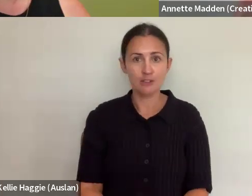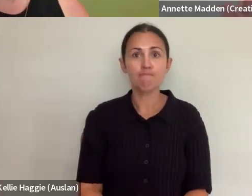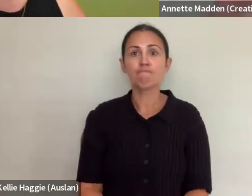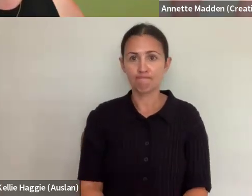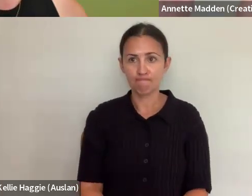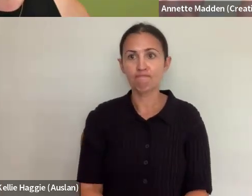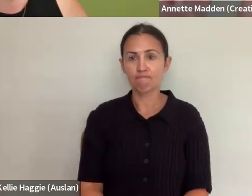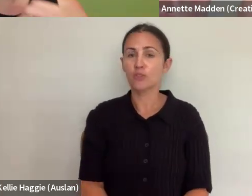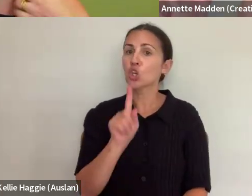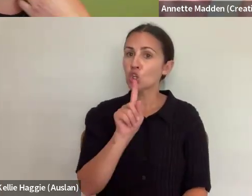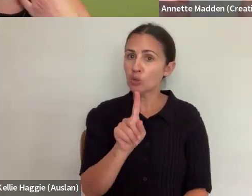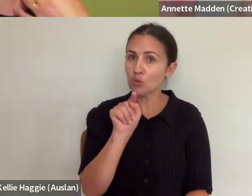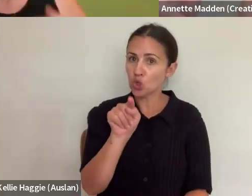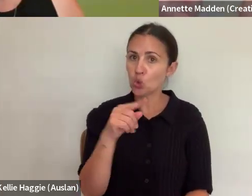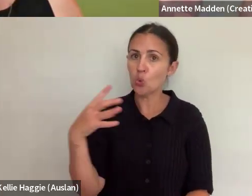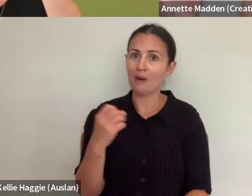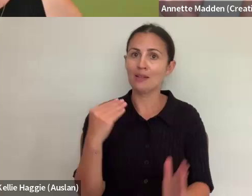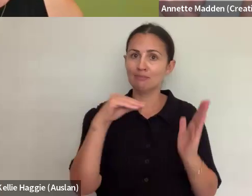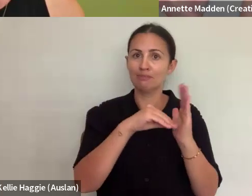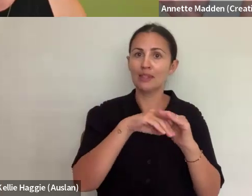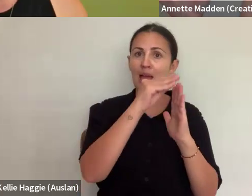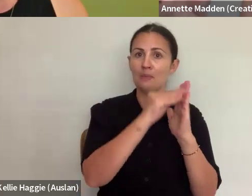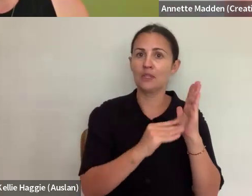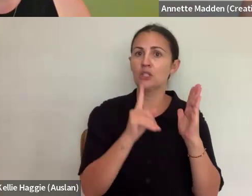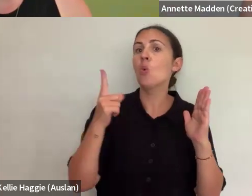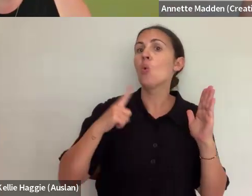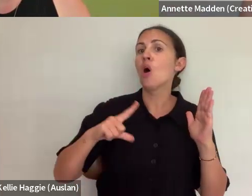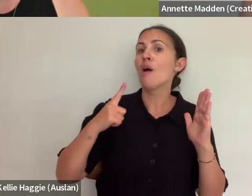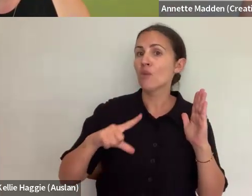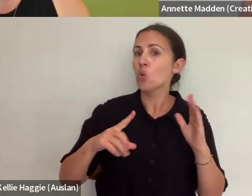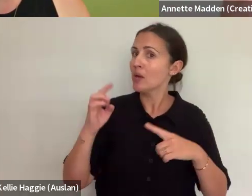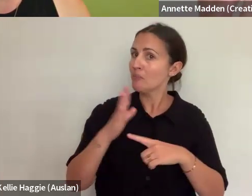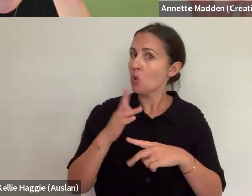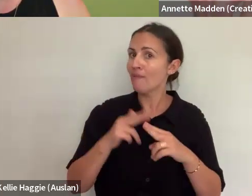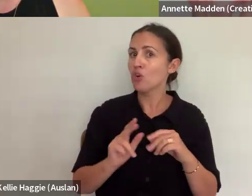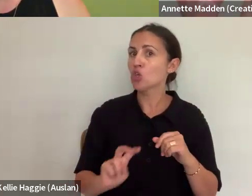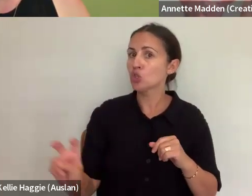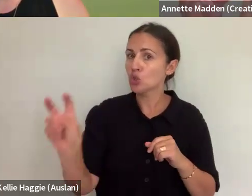Absolutely. If that's what your organisation requires to facilitate the activity, if that's where this investment